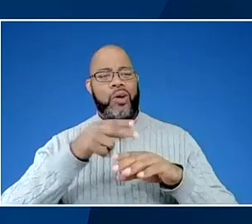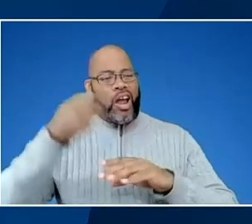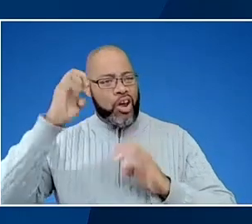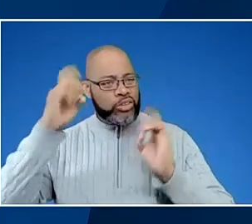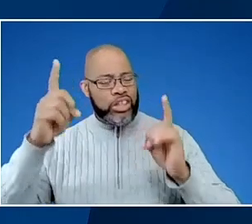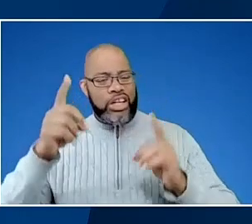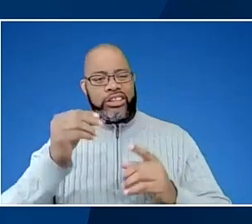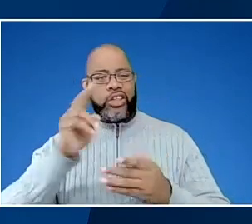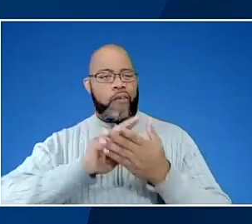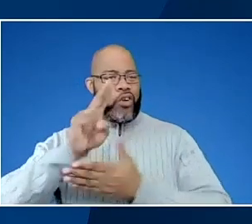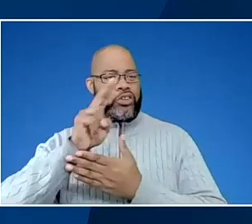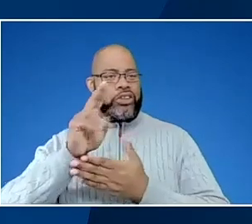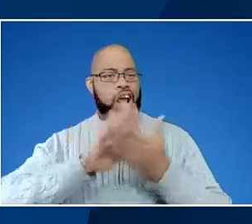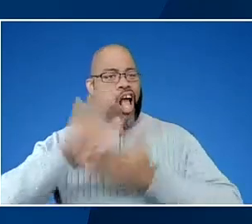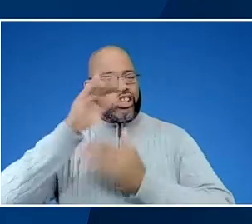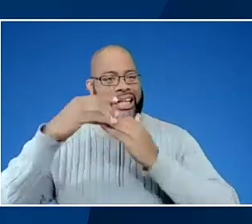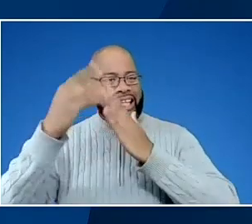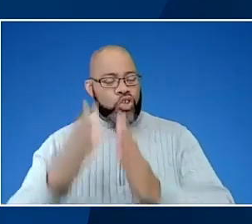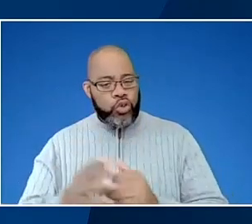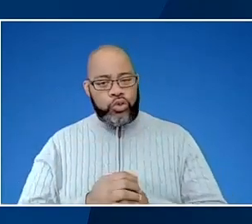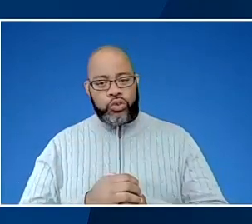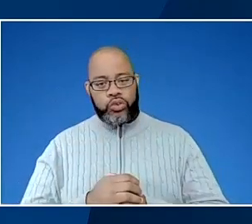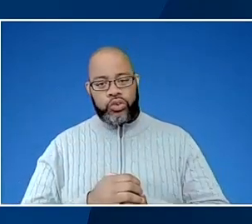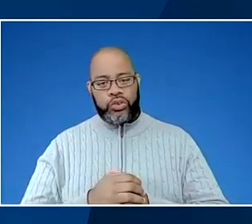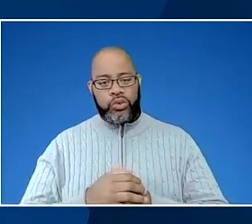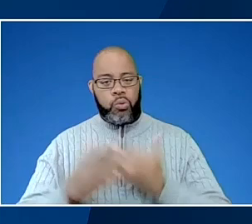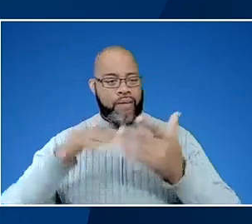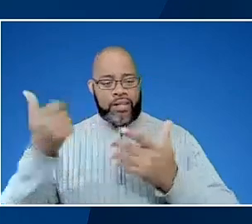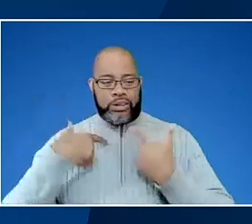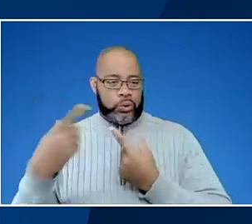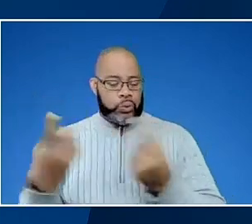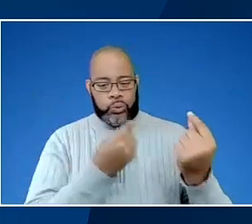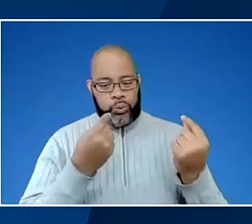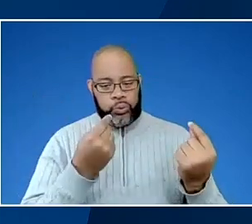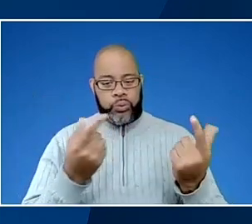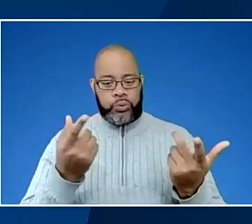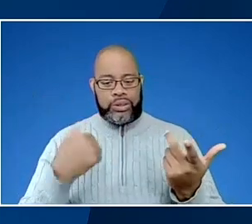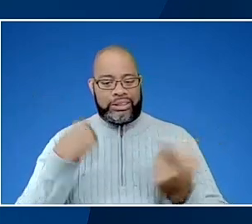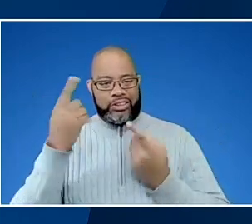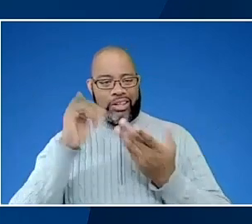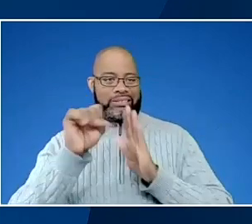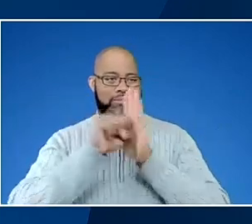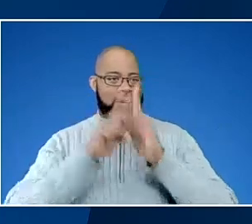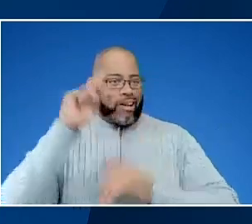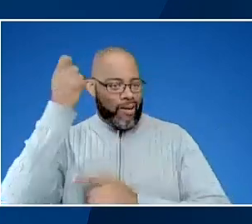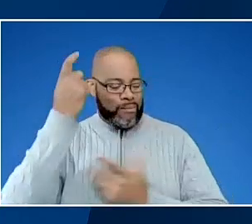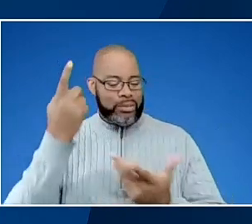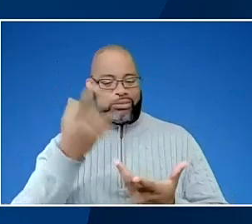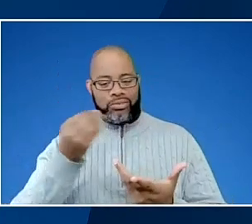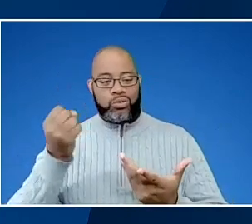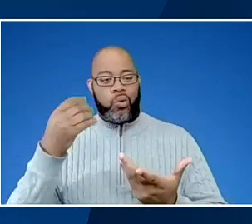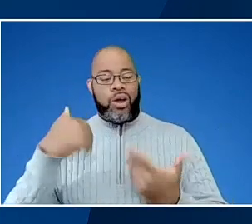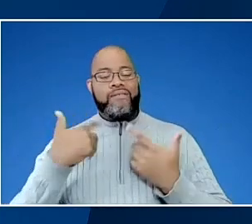leaders beyond whatever else I do and just considered to be like state Government, you know, and so there does seem to be, as